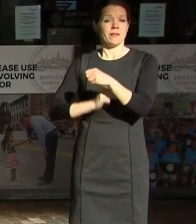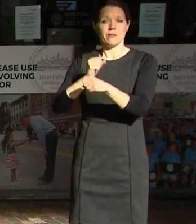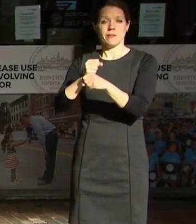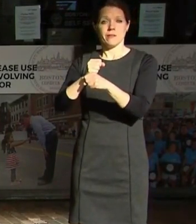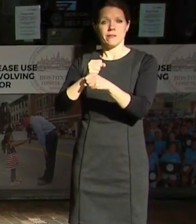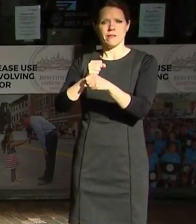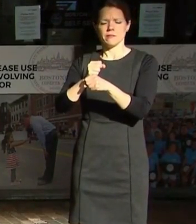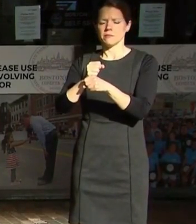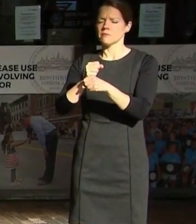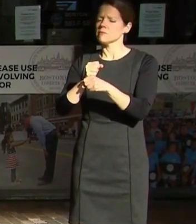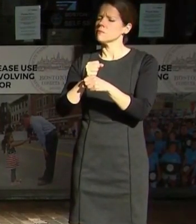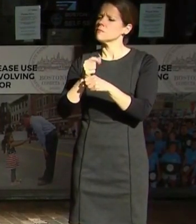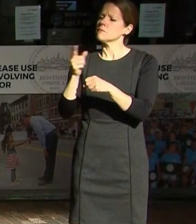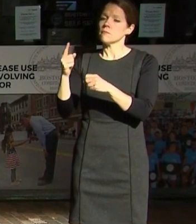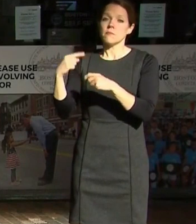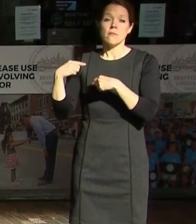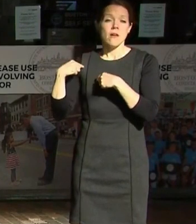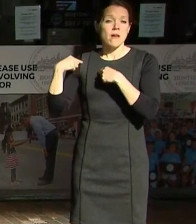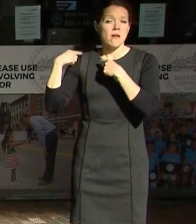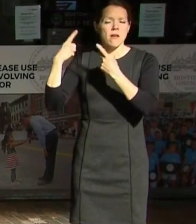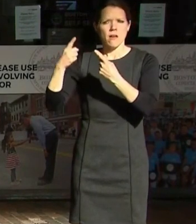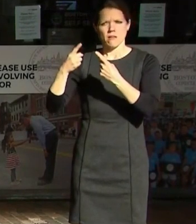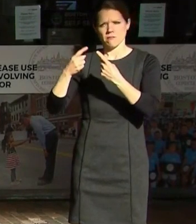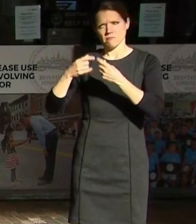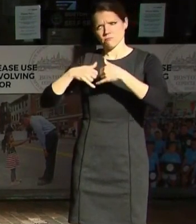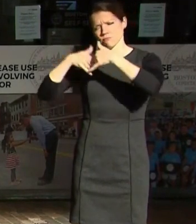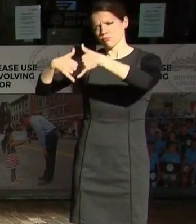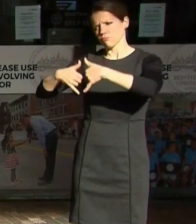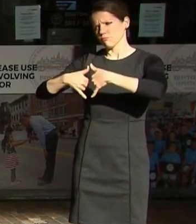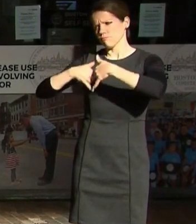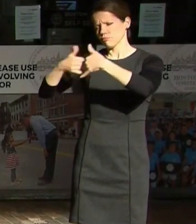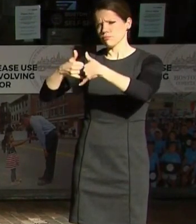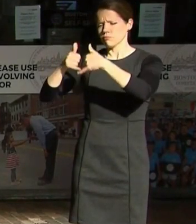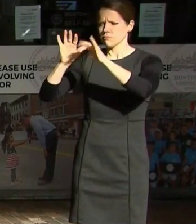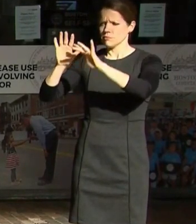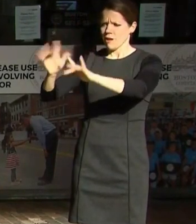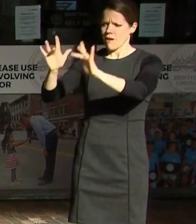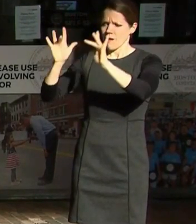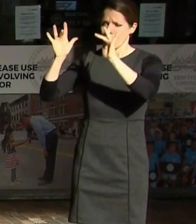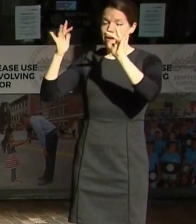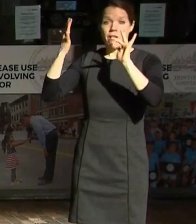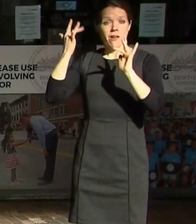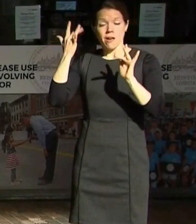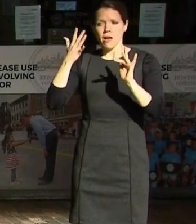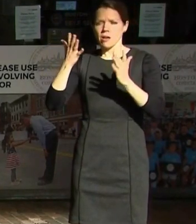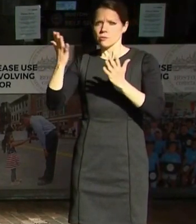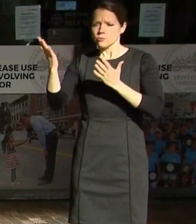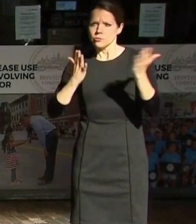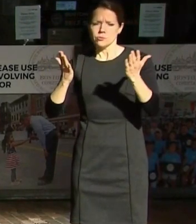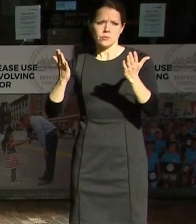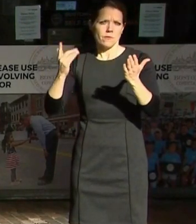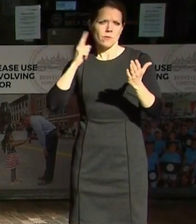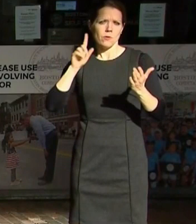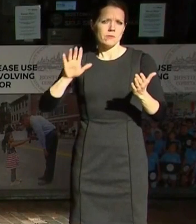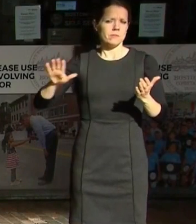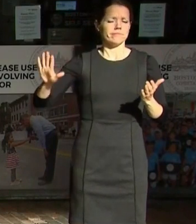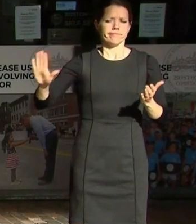POLICE DEPARTMENT THAT STARTED HIS CAREER IN JANUARY 14 1991. HE RECEIVED SEVERAL